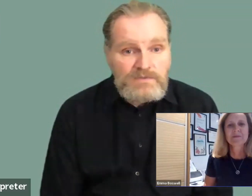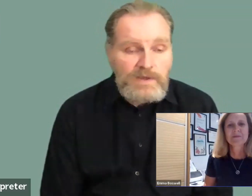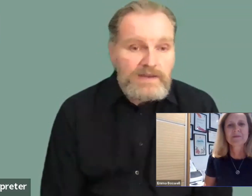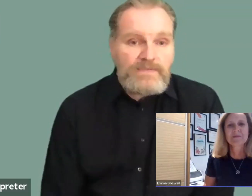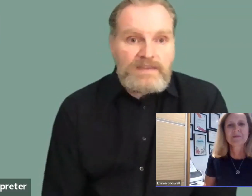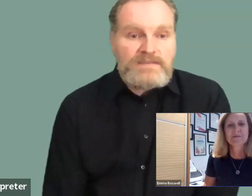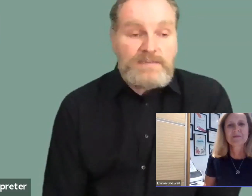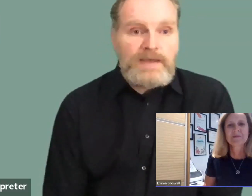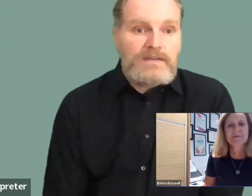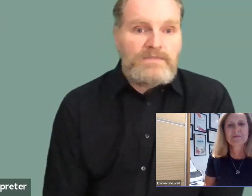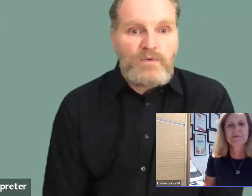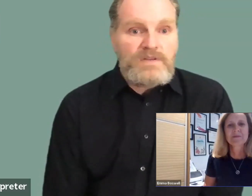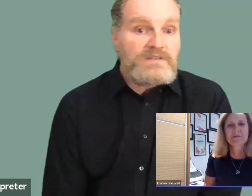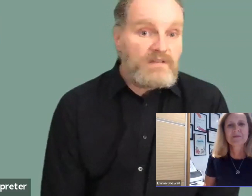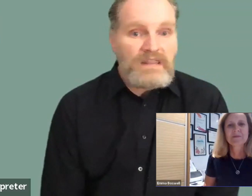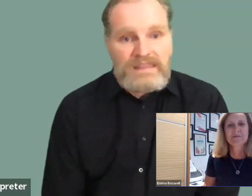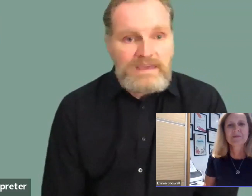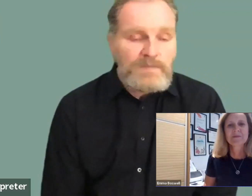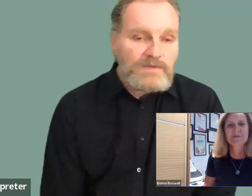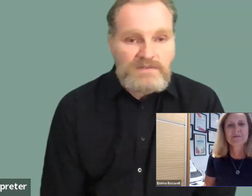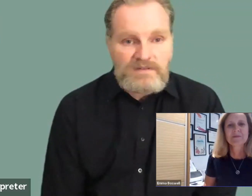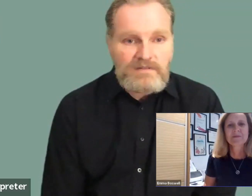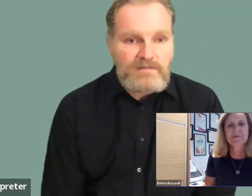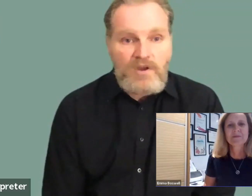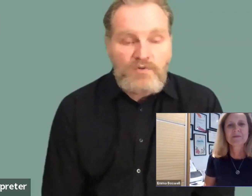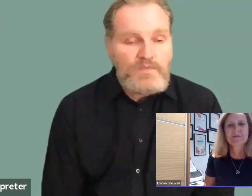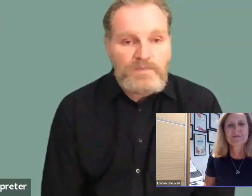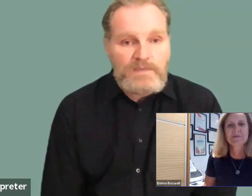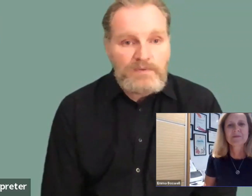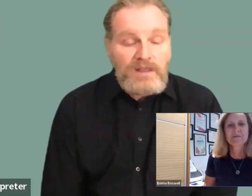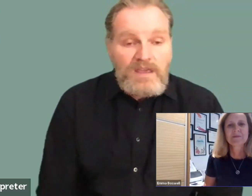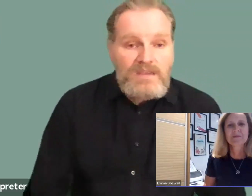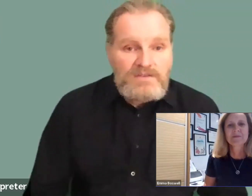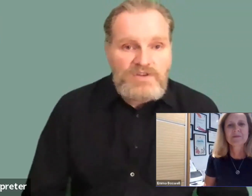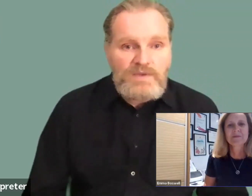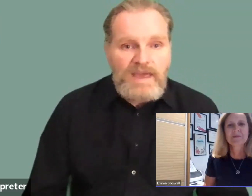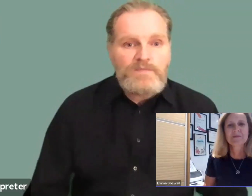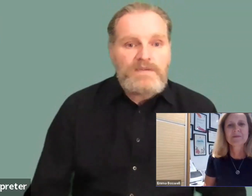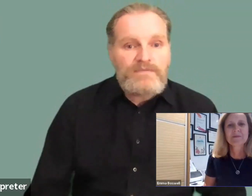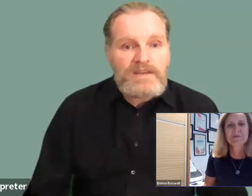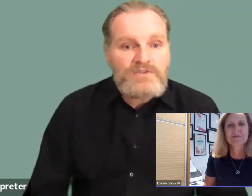as well, if there's a demand for a certain theme amongst a group of people, so don't ever be afraid